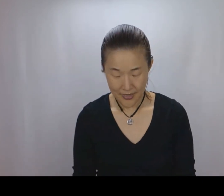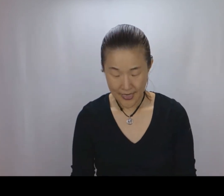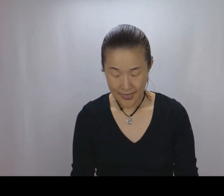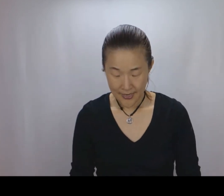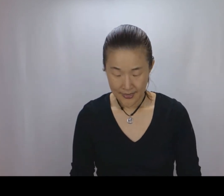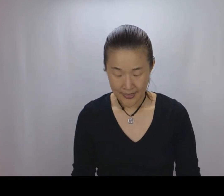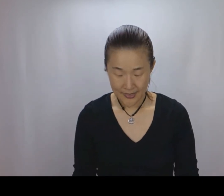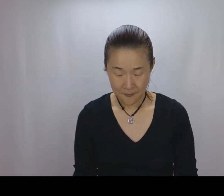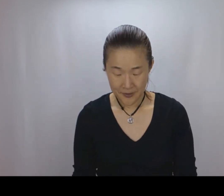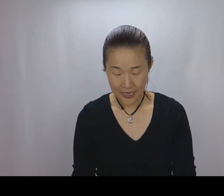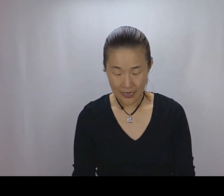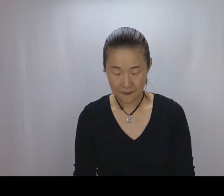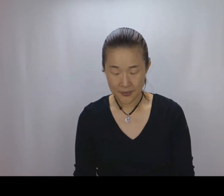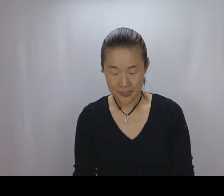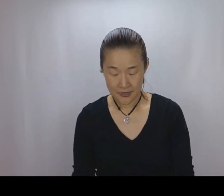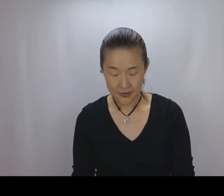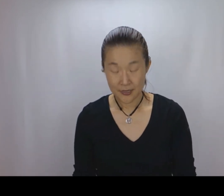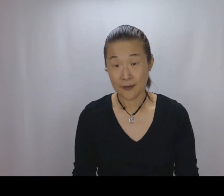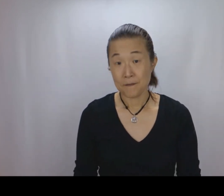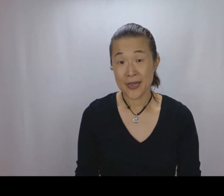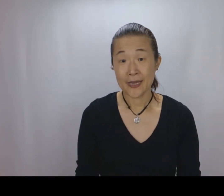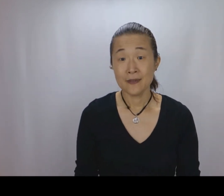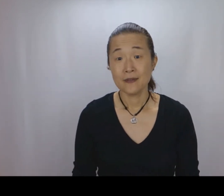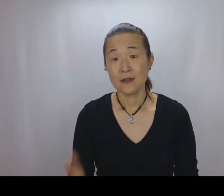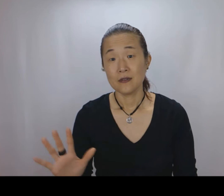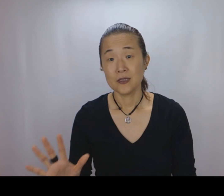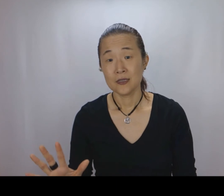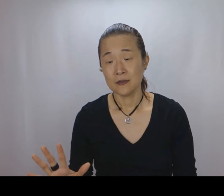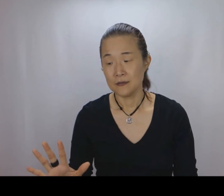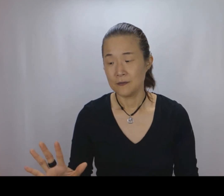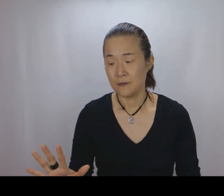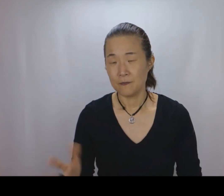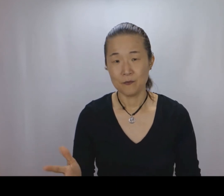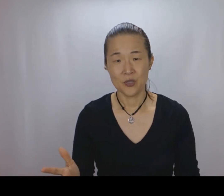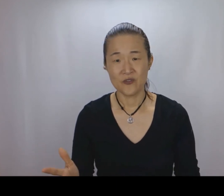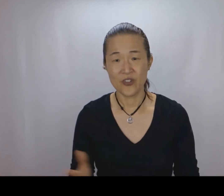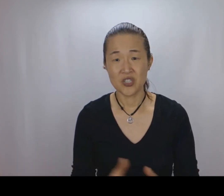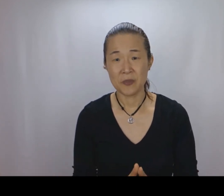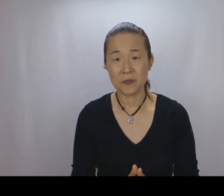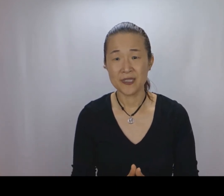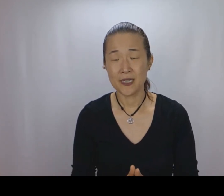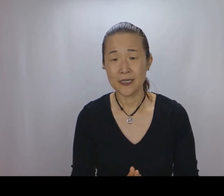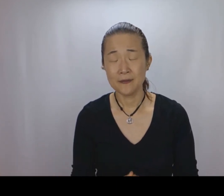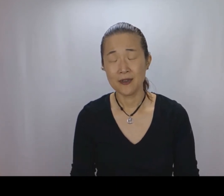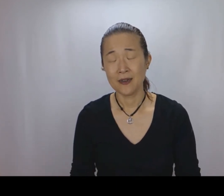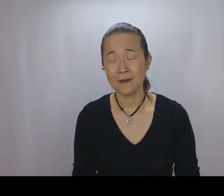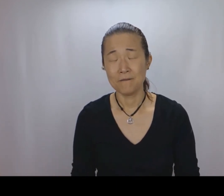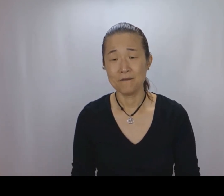Next up we have is man, so first people sign.